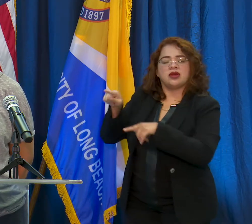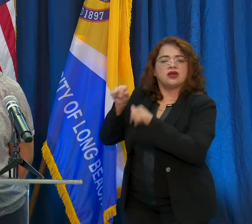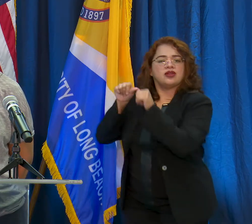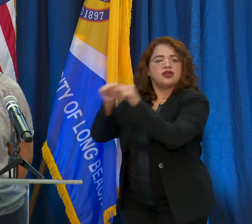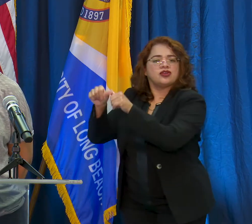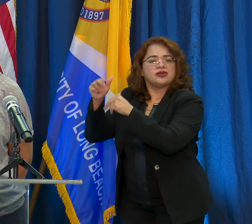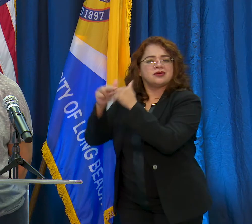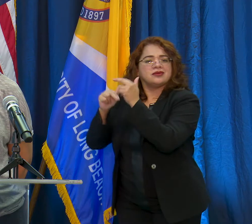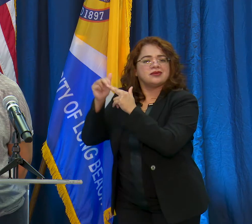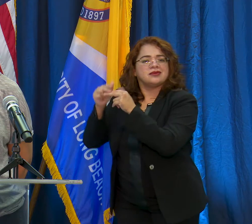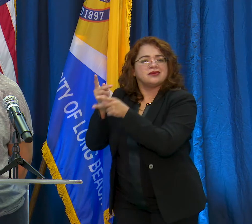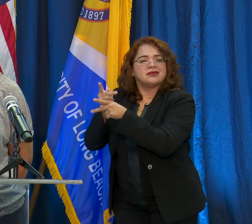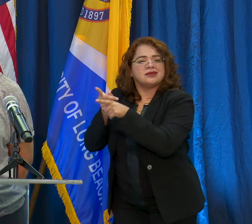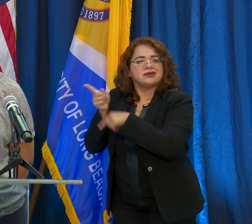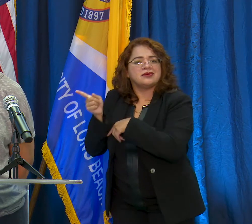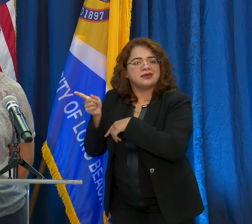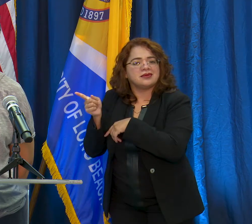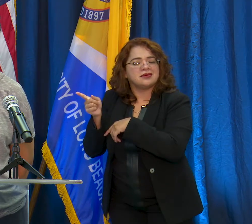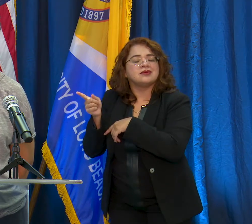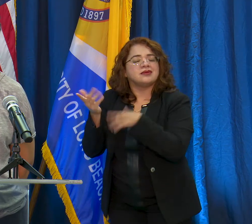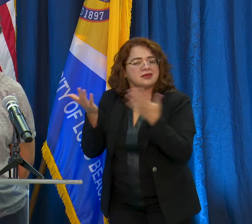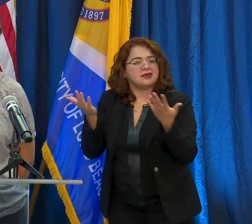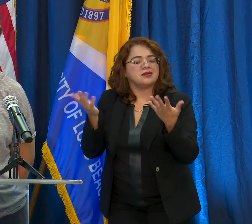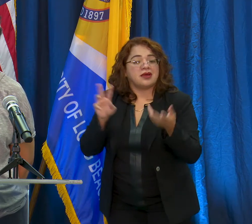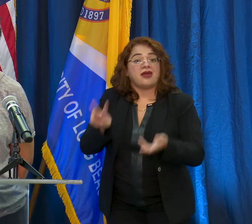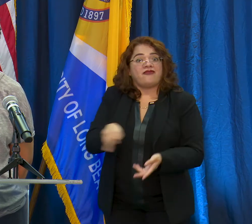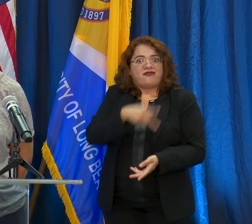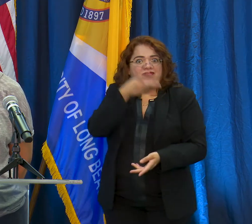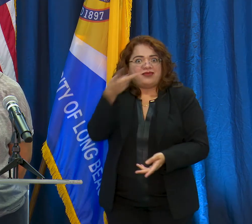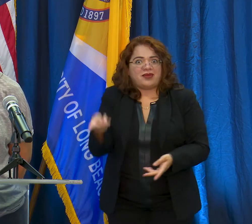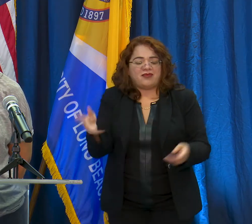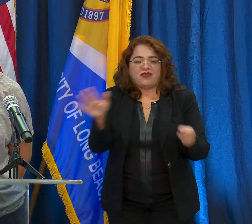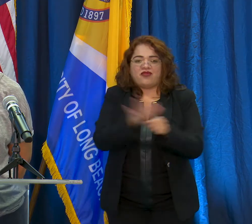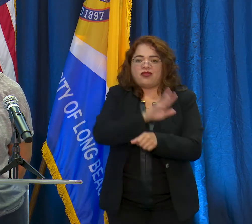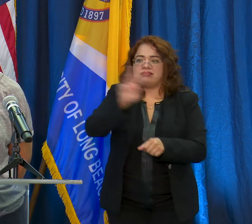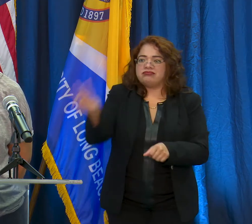from long-term care facilities. Now that's really flipped,